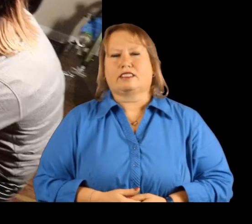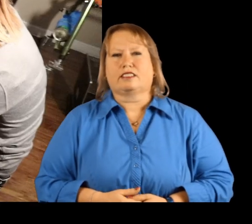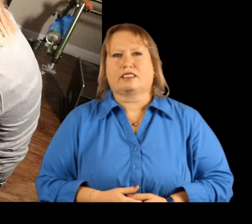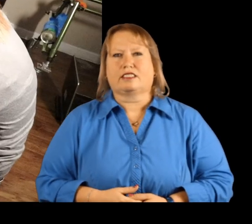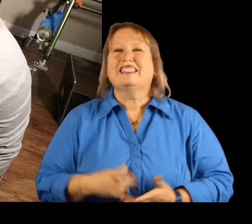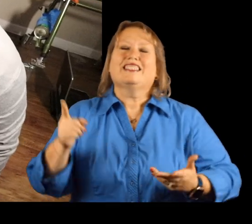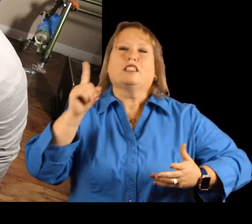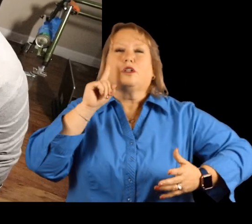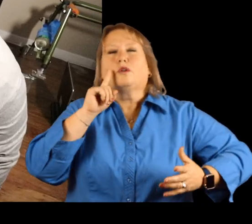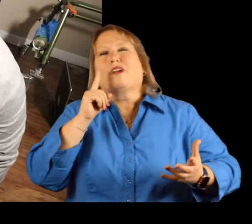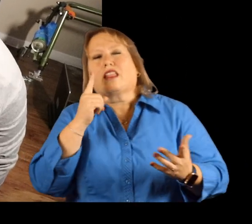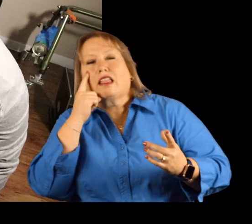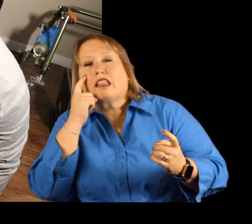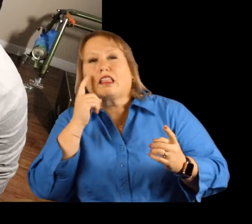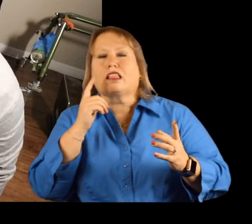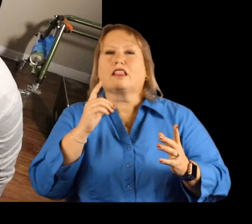Rachel-Oops! Back here not back here!